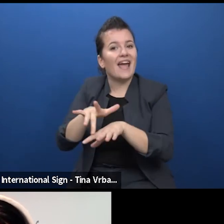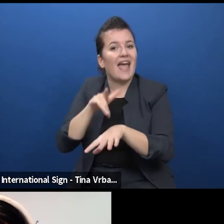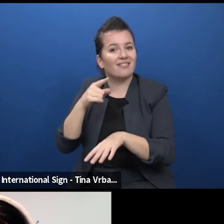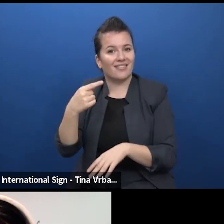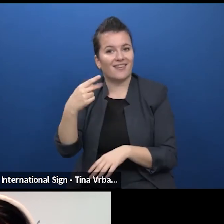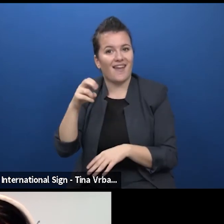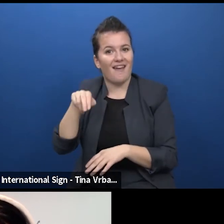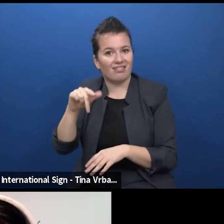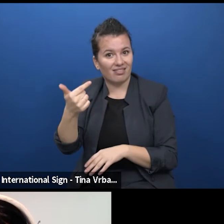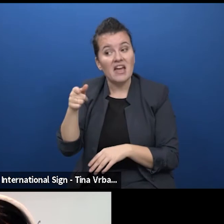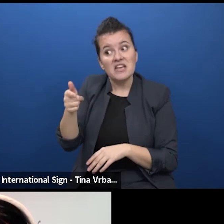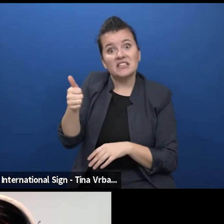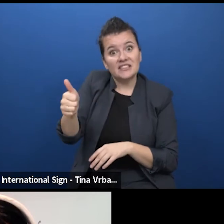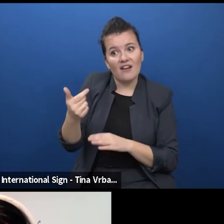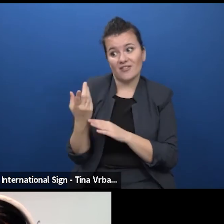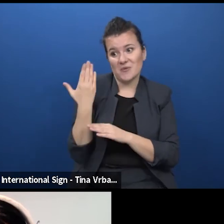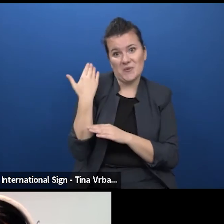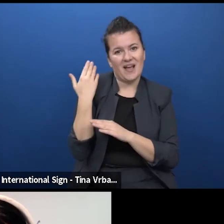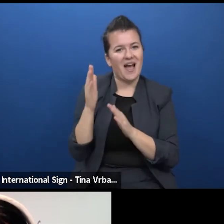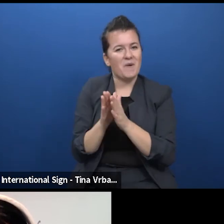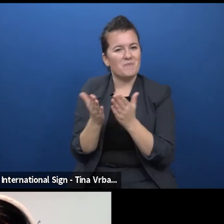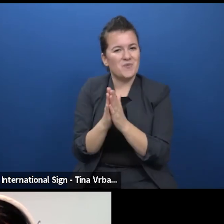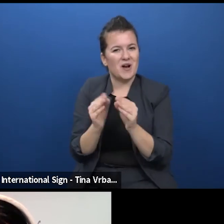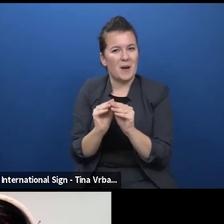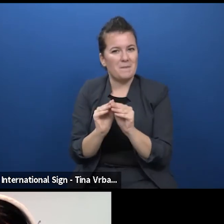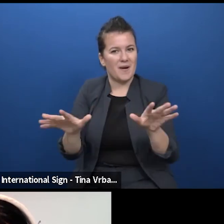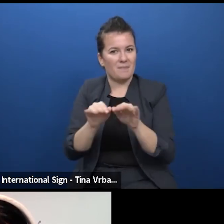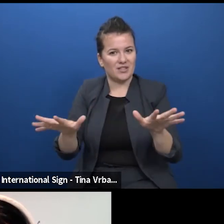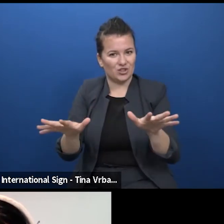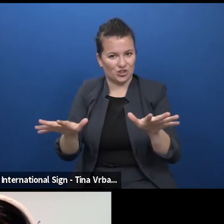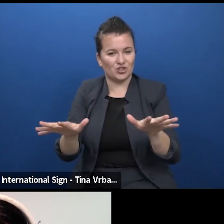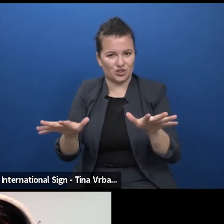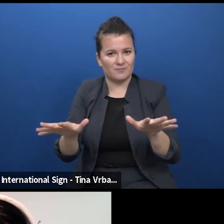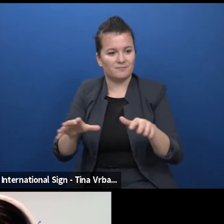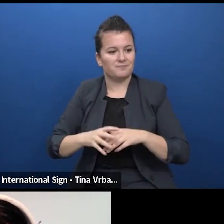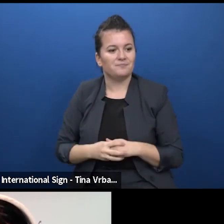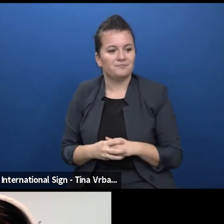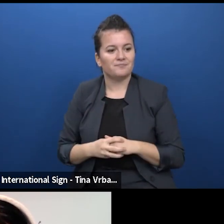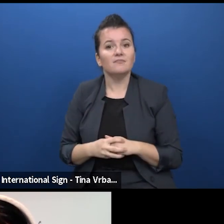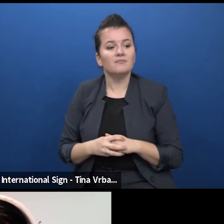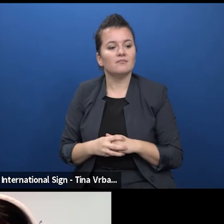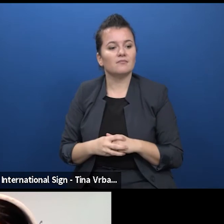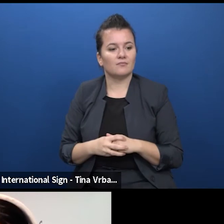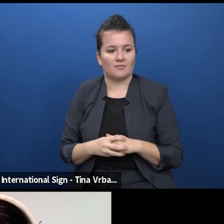theatre ? at the Verbrecher Verlag in Germany. Gathering many important voices from the sector